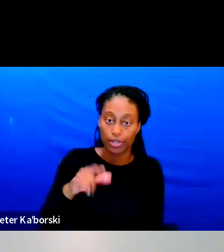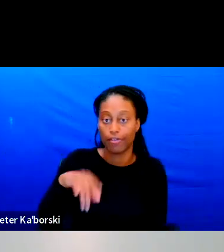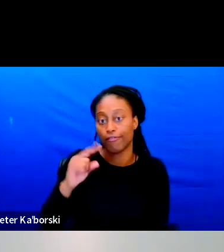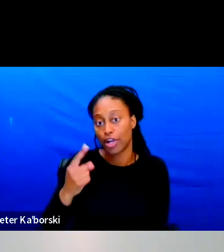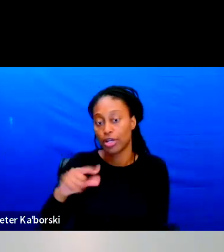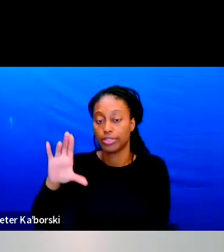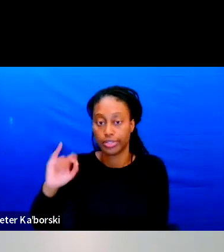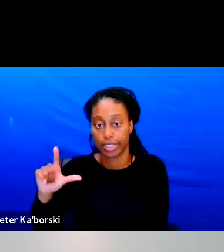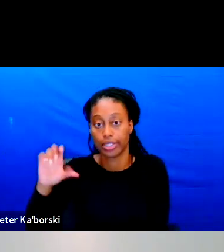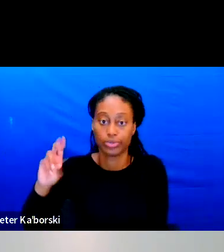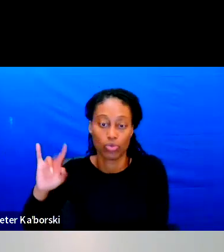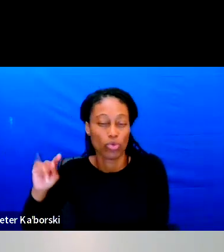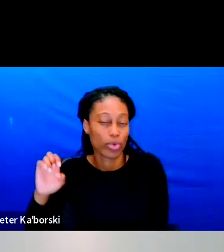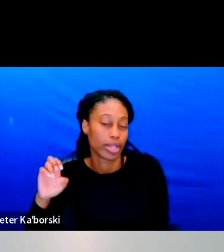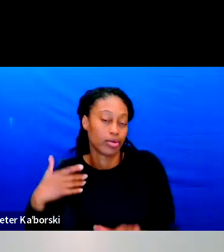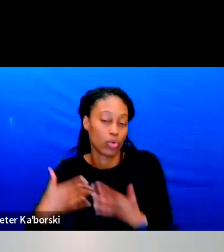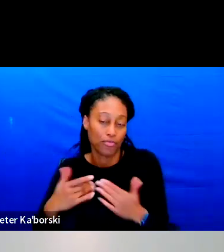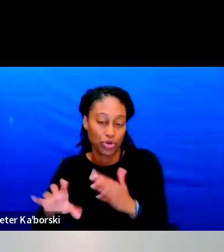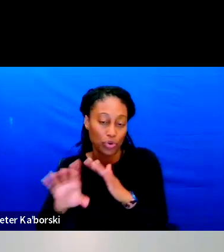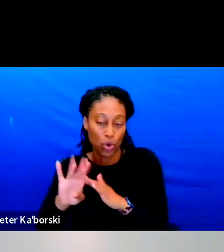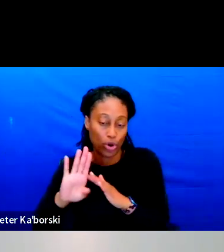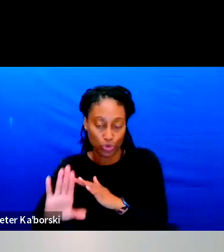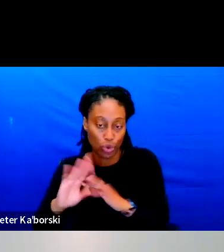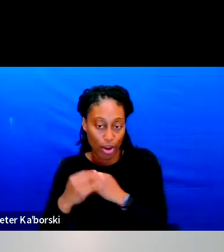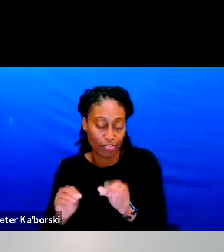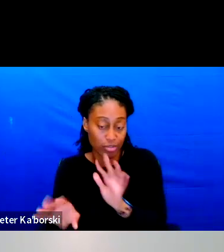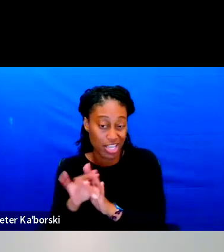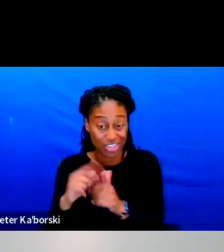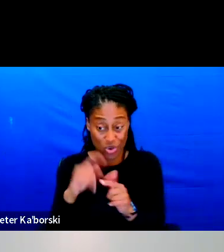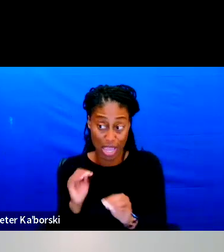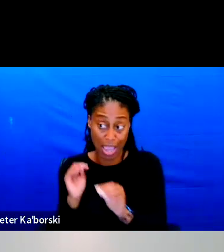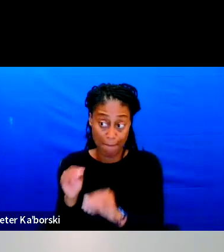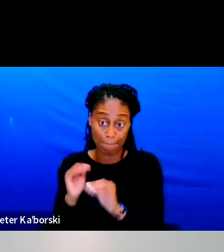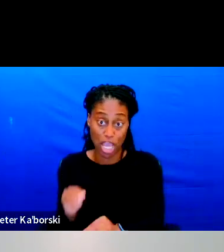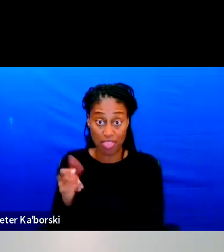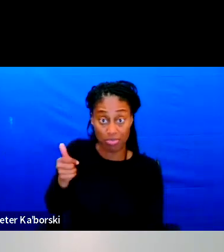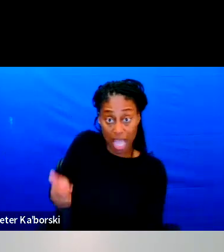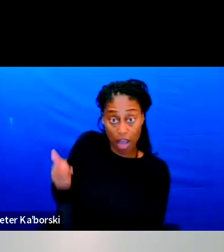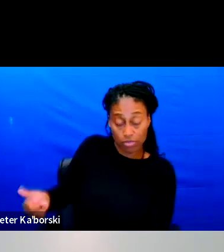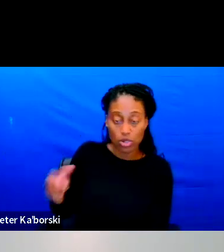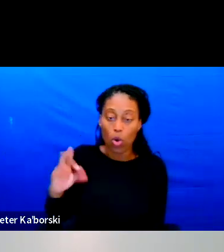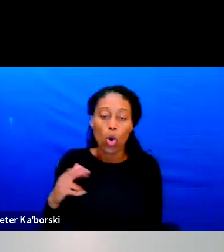Kyle Kleist: so everybody, so they can go in and input it on their own. Or do you have somebody that does all of the input.